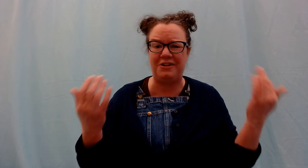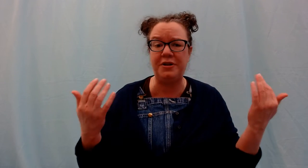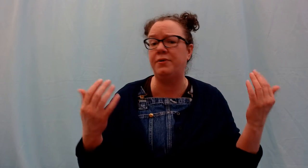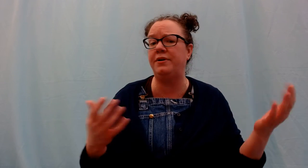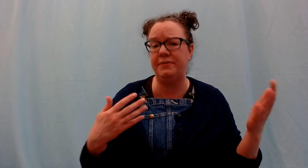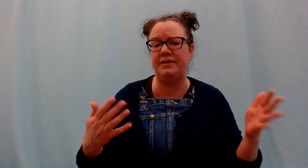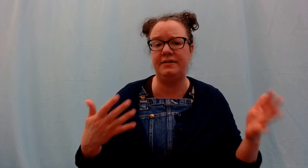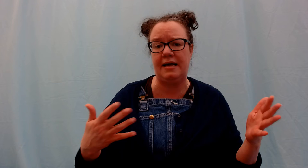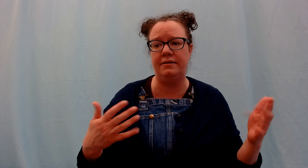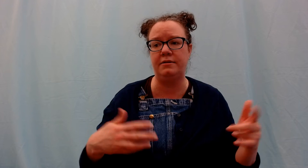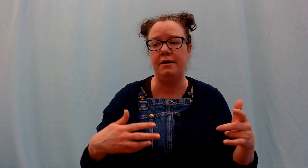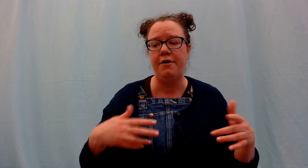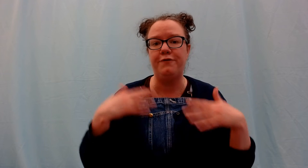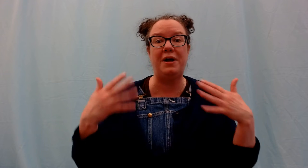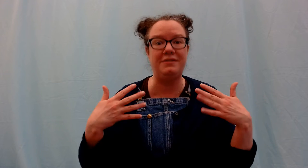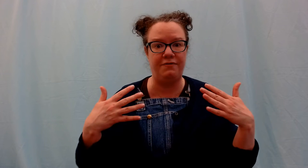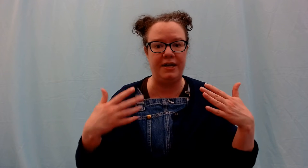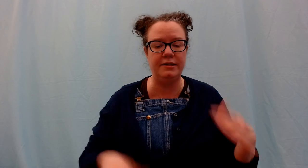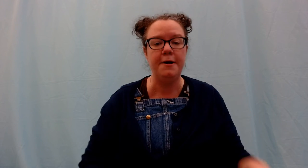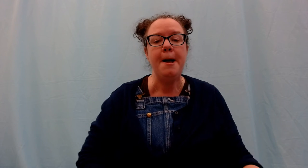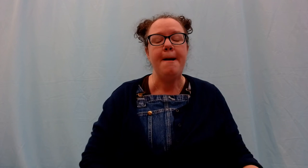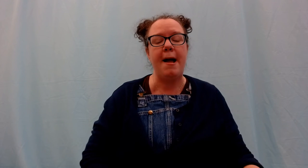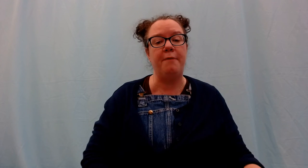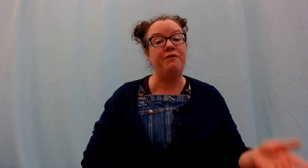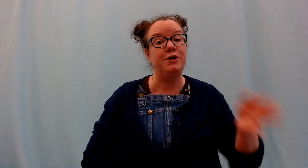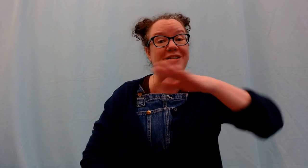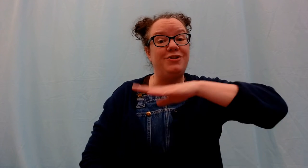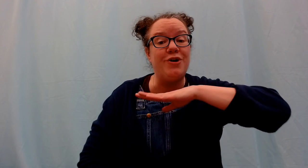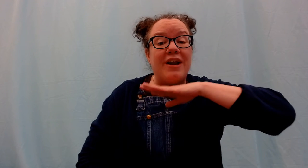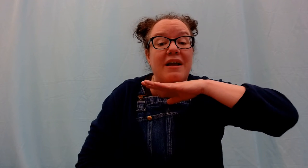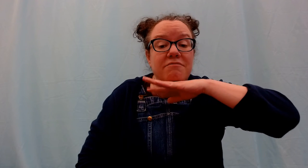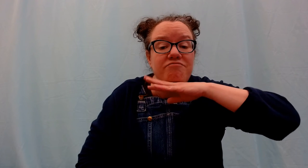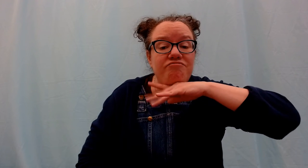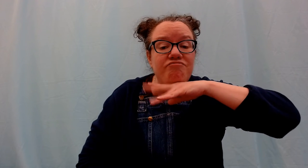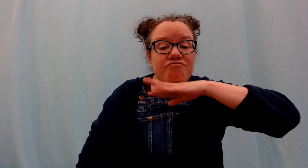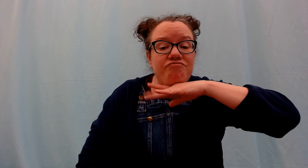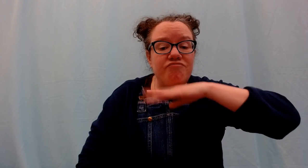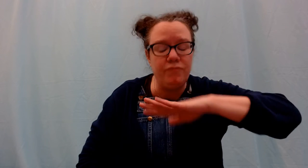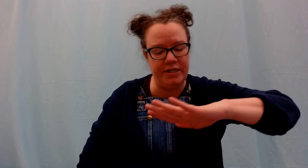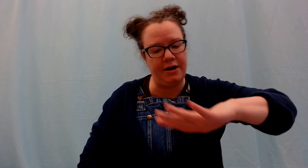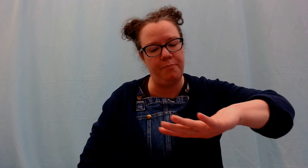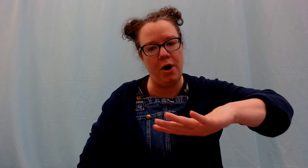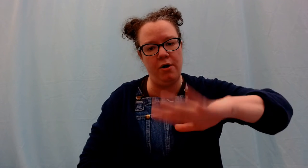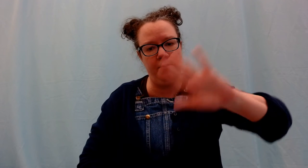actually you can use these signs for lots of things. The first one is "dirty." We take our palm